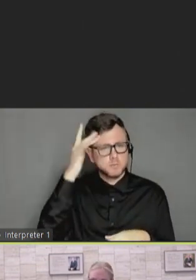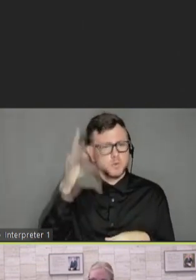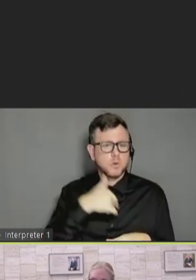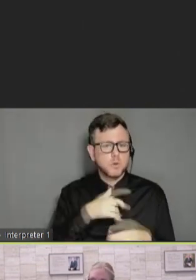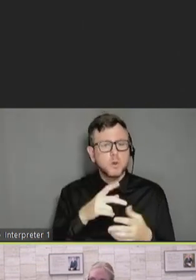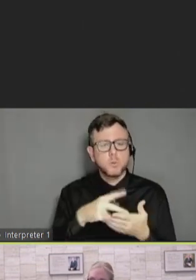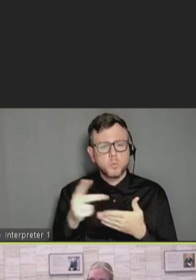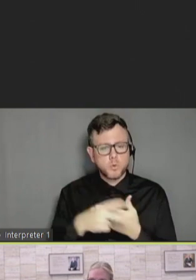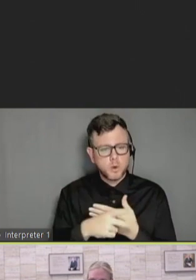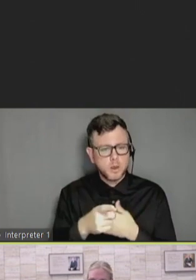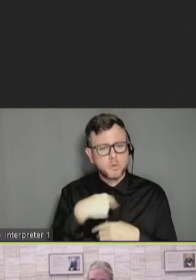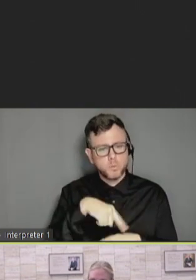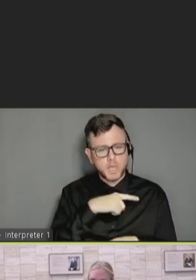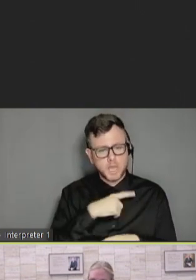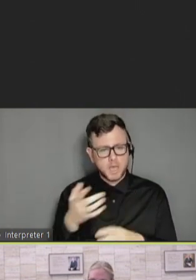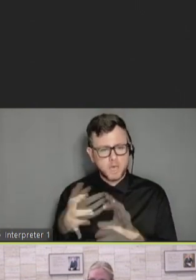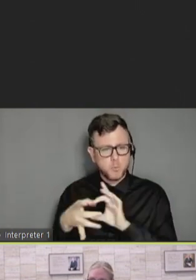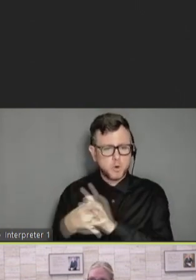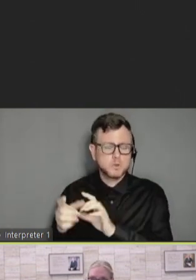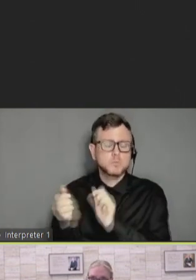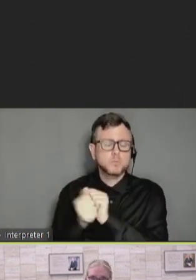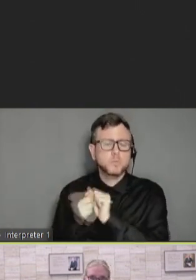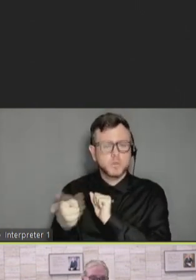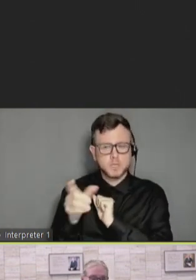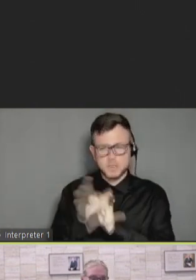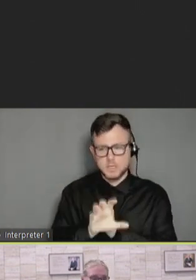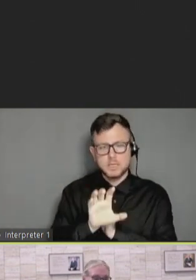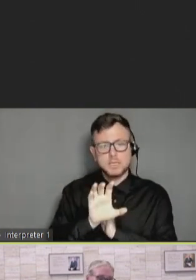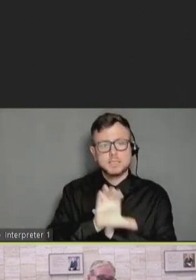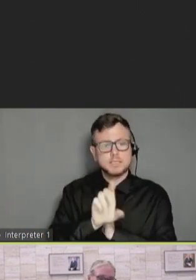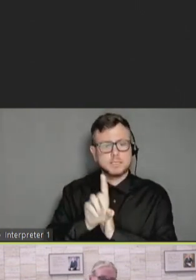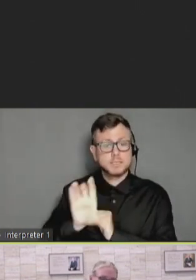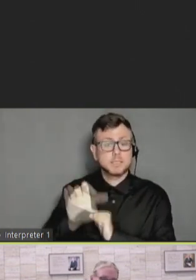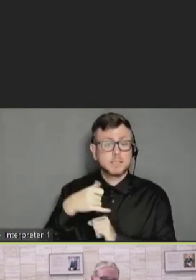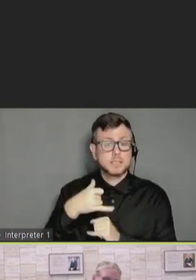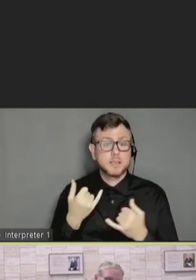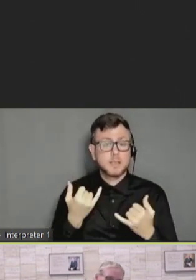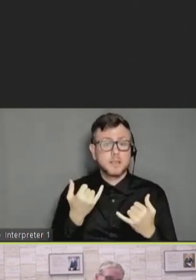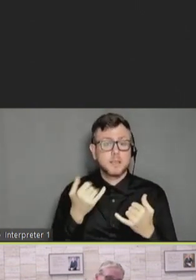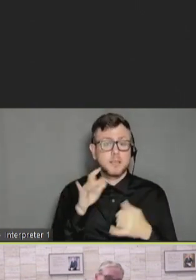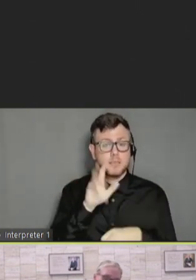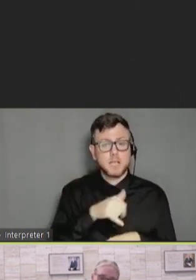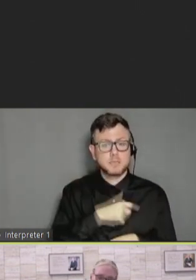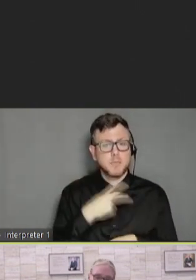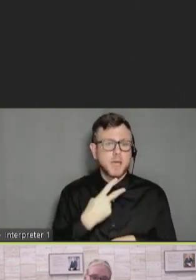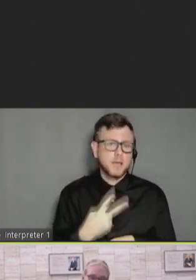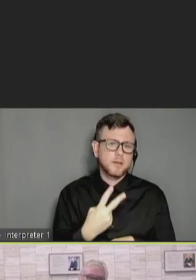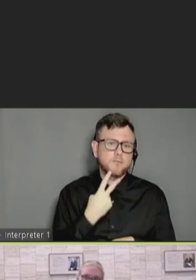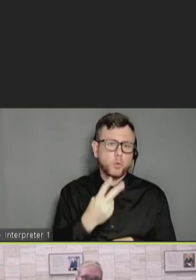within conjunction with CDC. So, that concludes my verbal updates. Thank you.